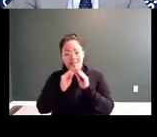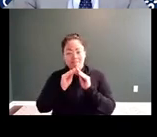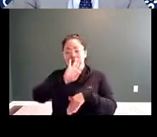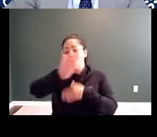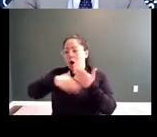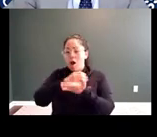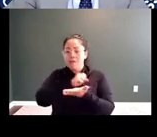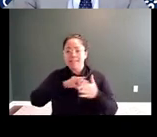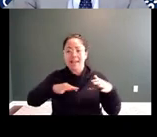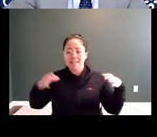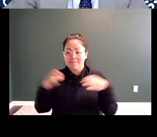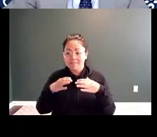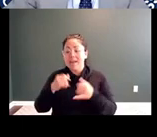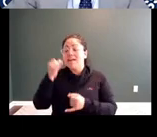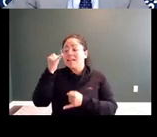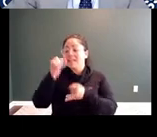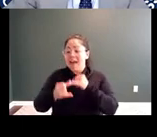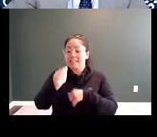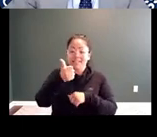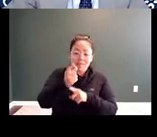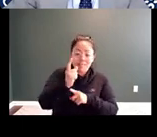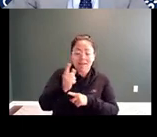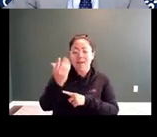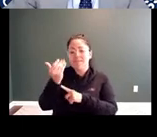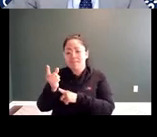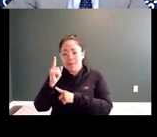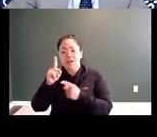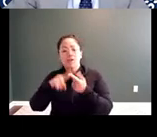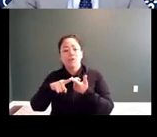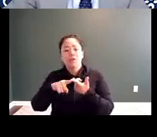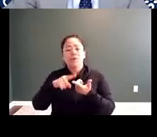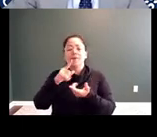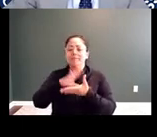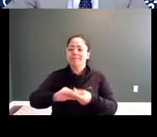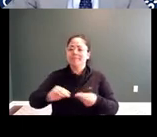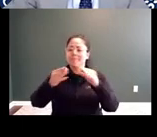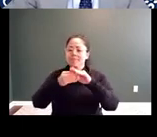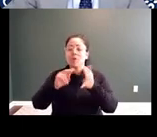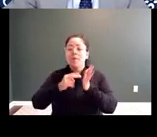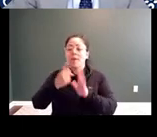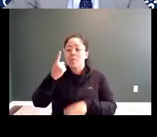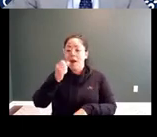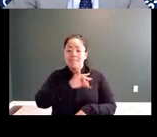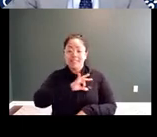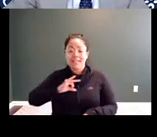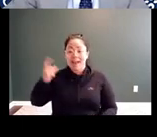and we reserve the last 10 to 15 minutes of that meeting to tell stories. So one of our staff members agrees to tell their LUNA story,